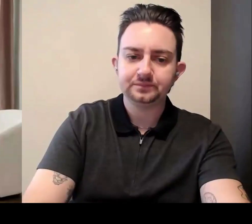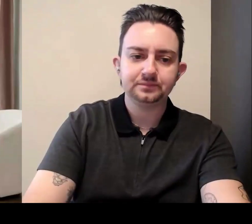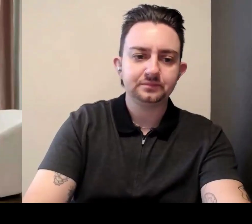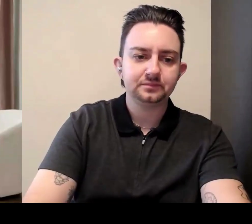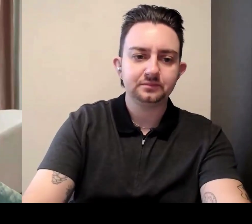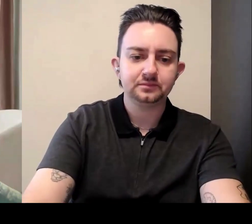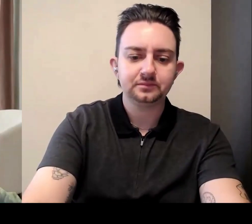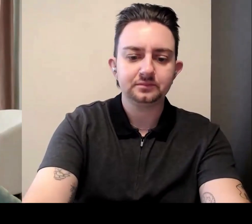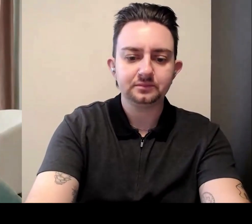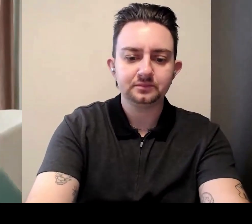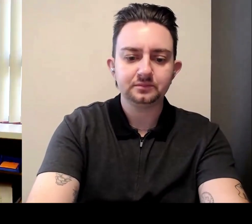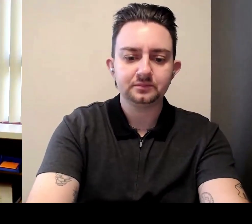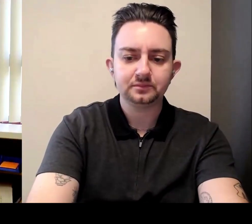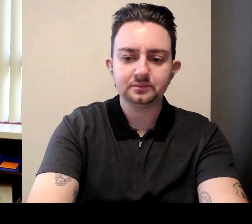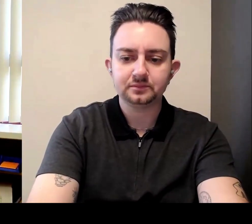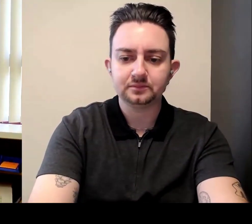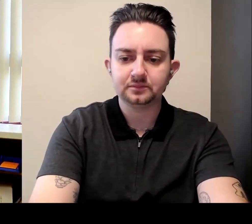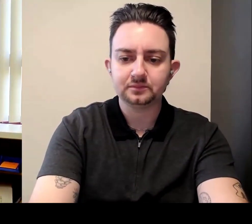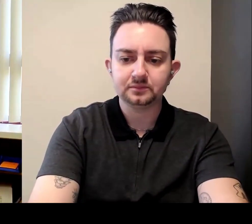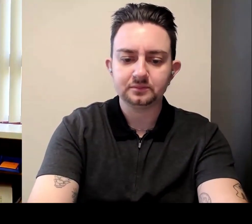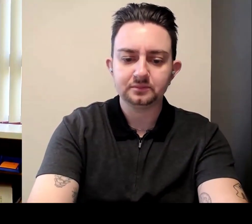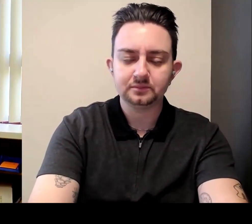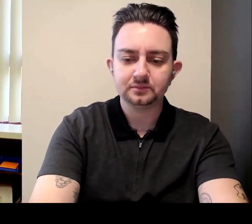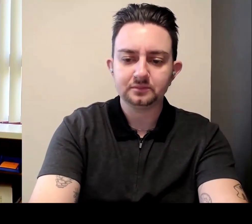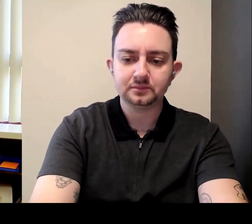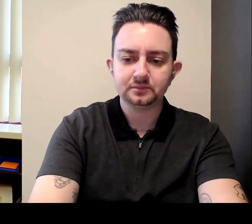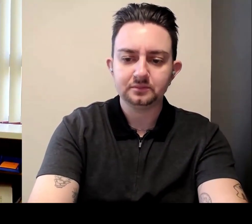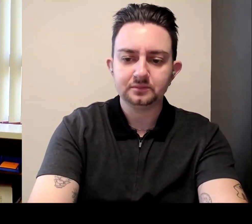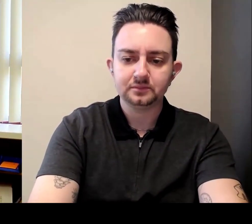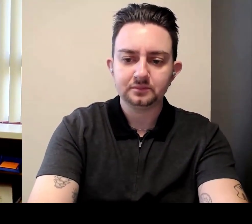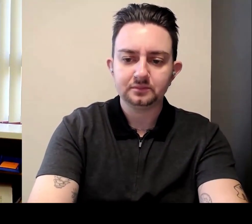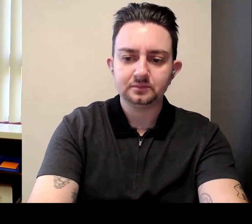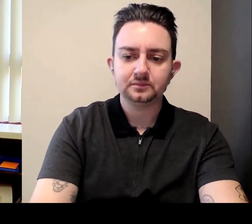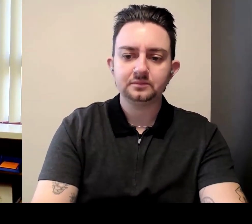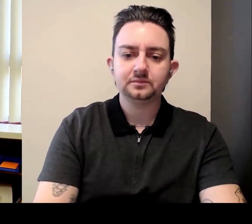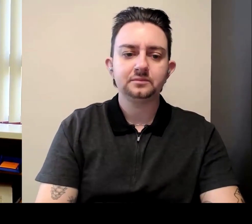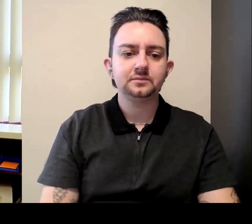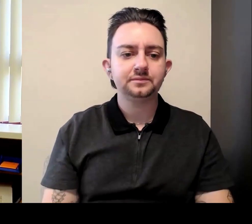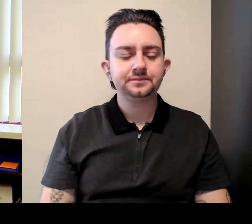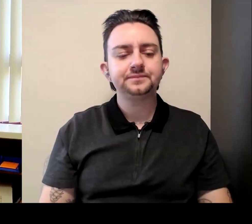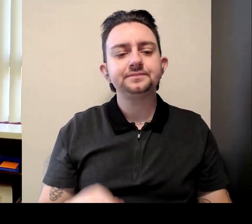I think so. Okay, so let's see here. Question 7. Yes.